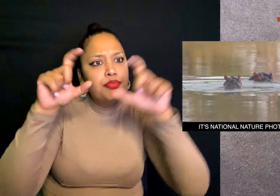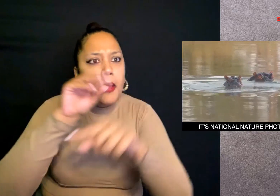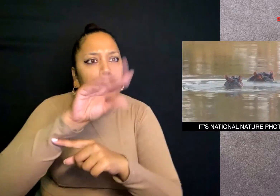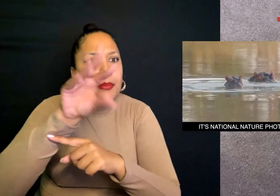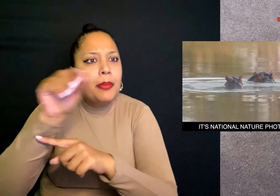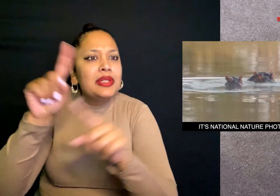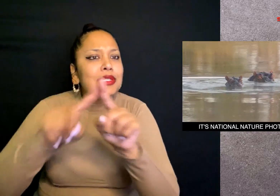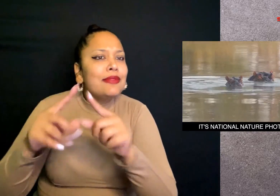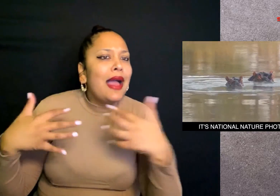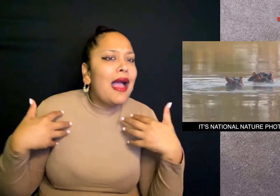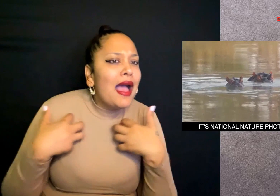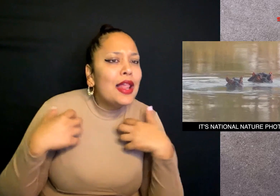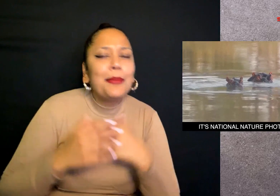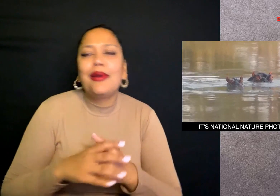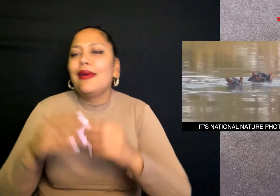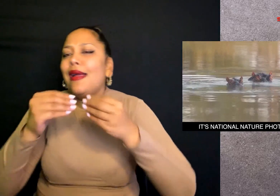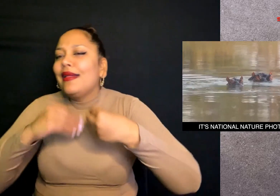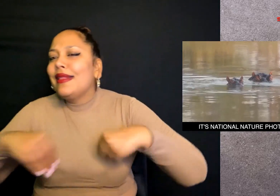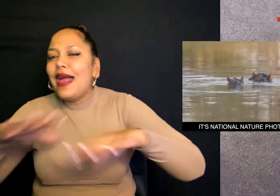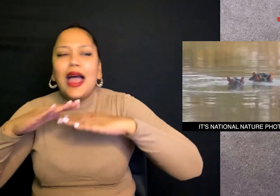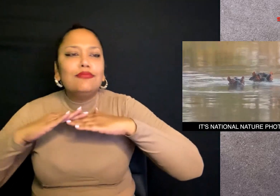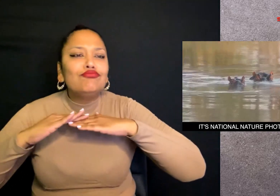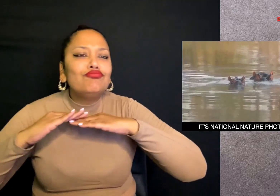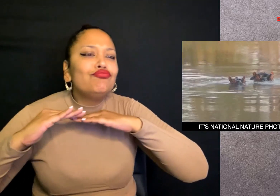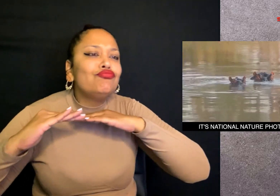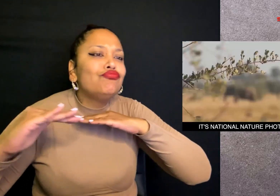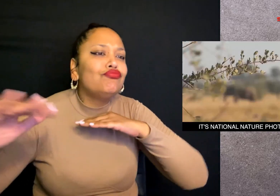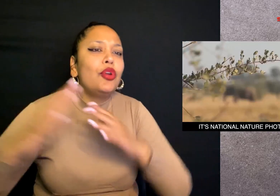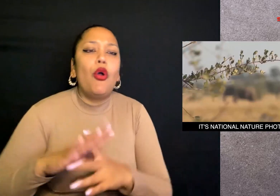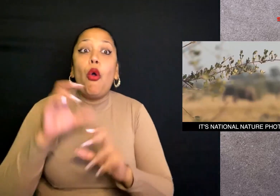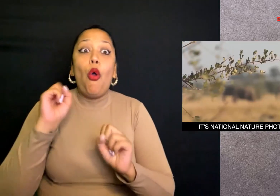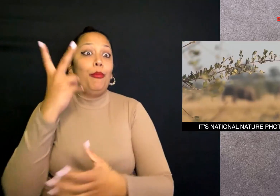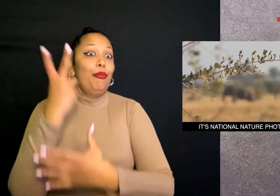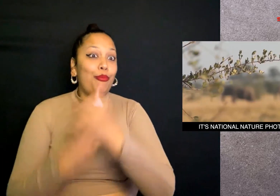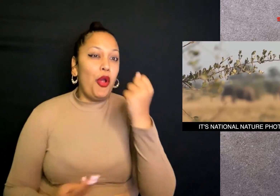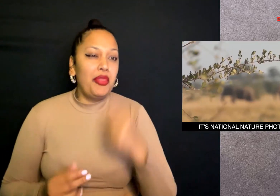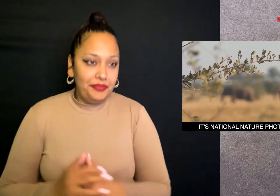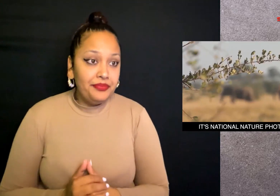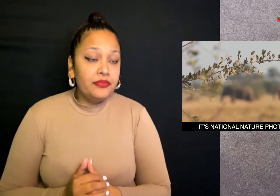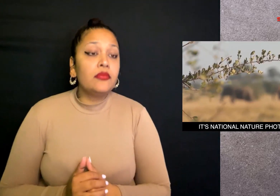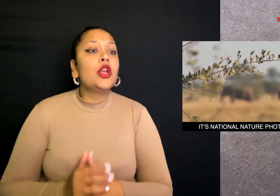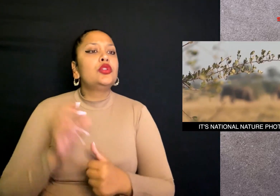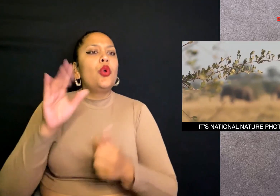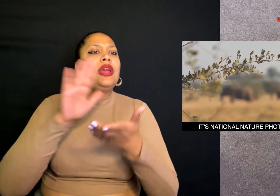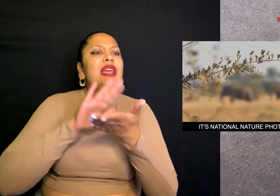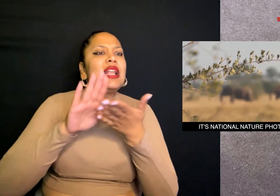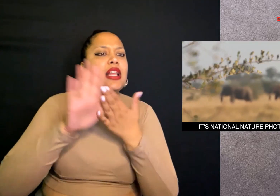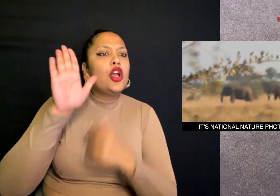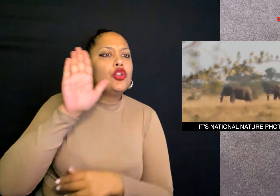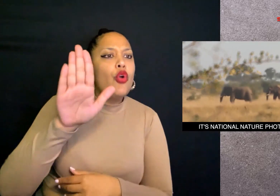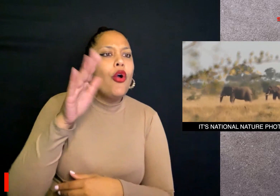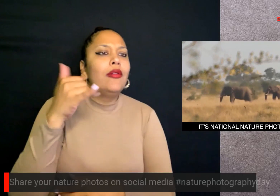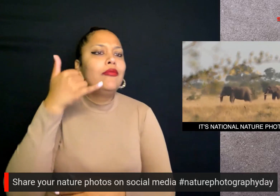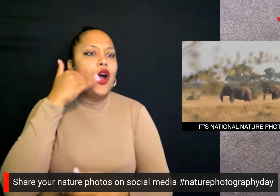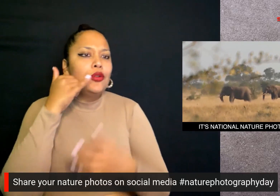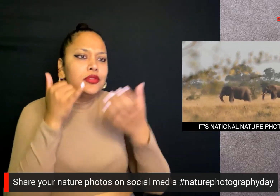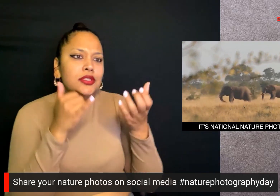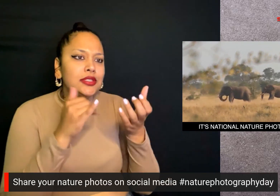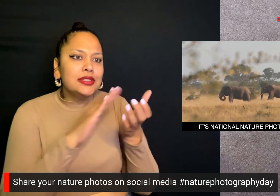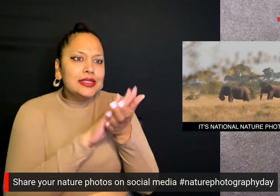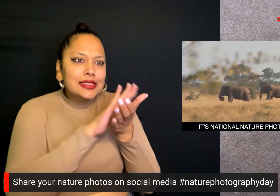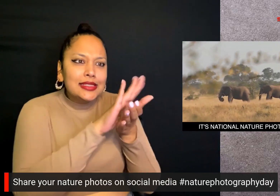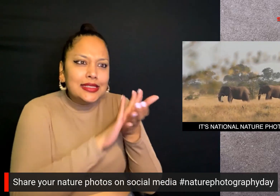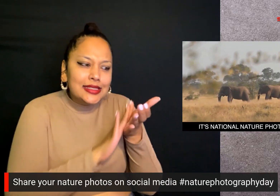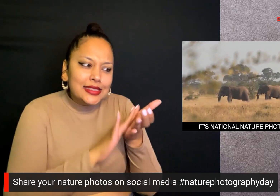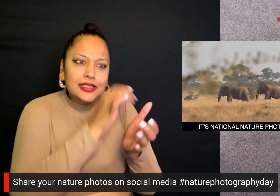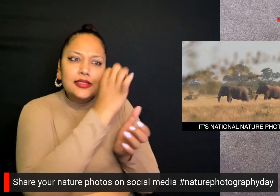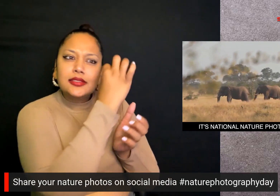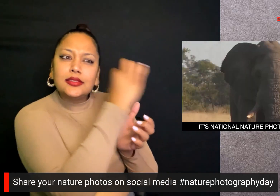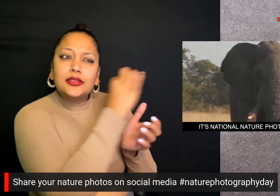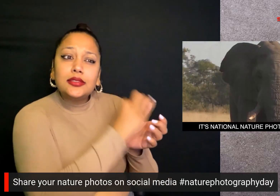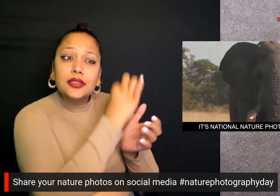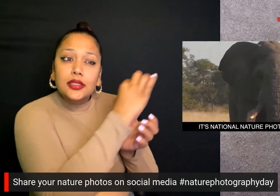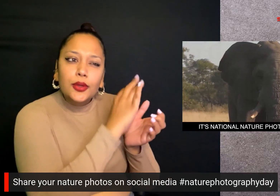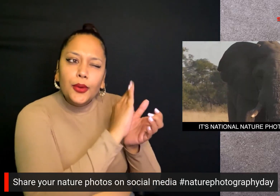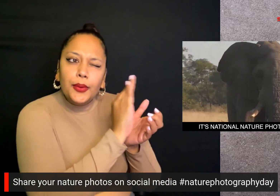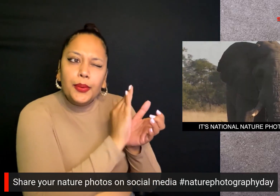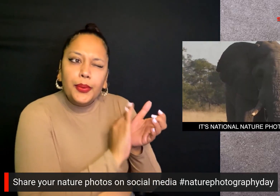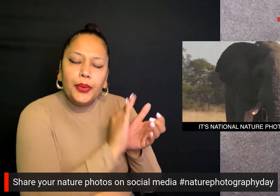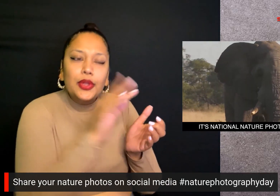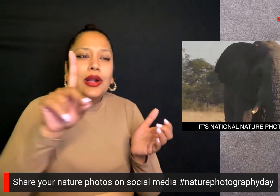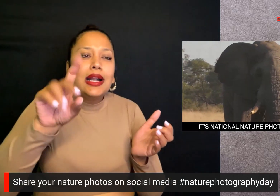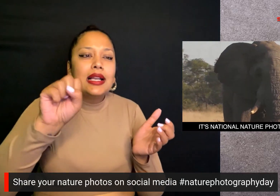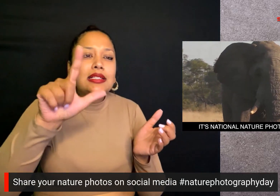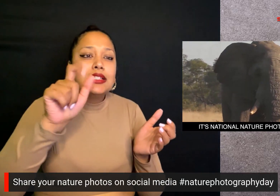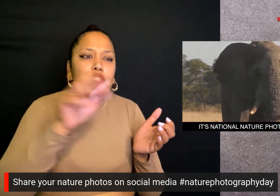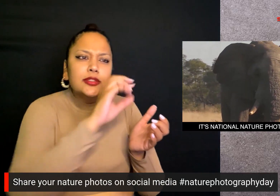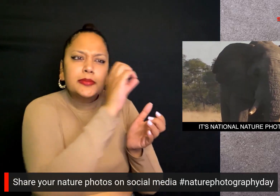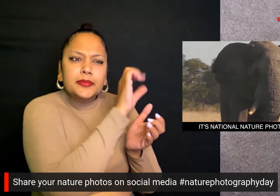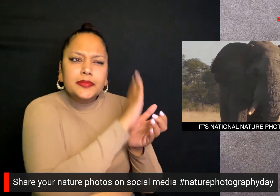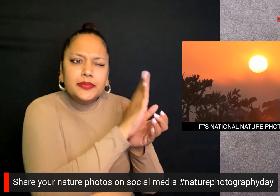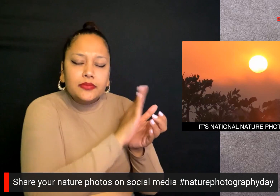photographers capture photos of wildlife landscapes or both so clean your smart phone or DSLR